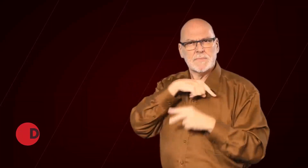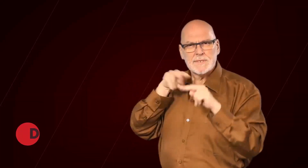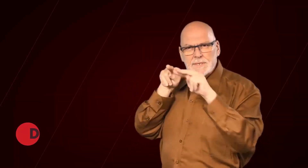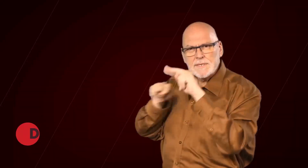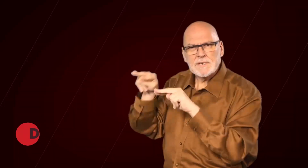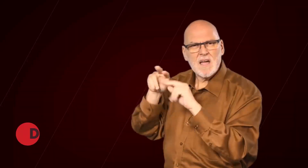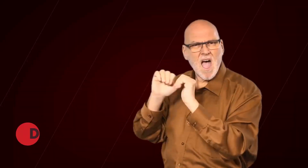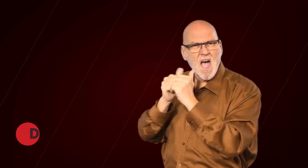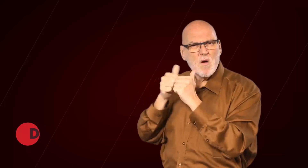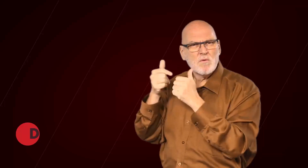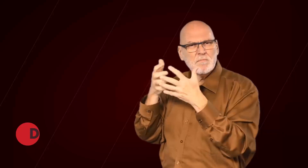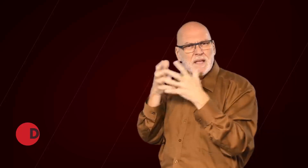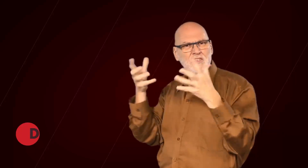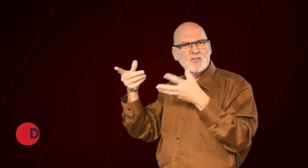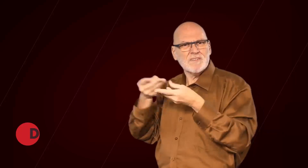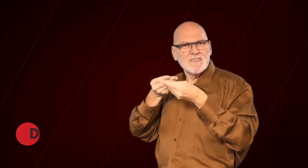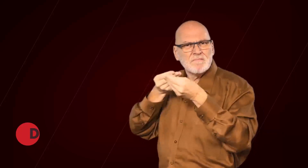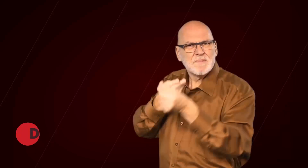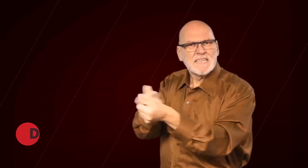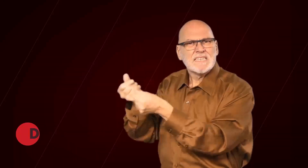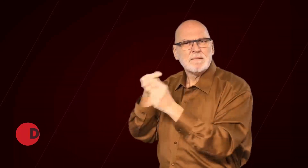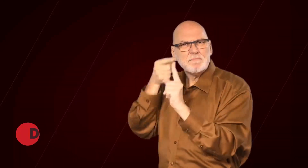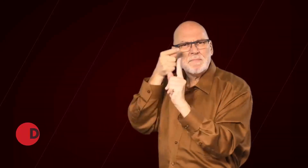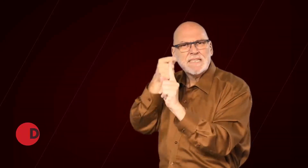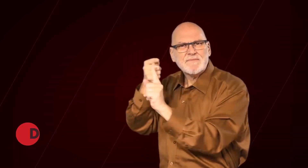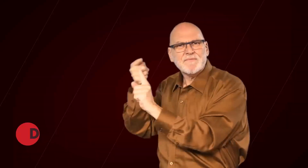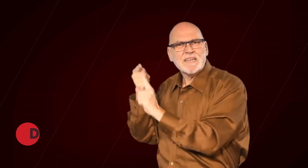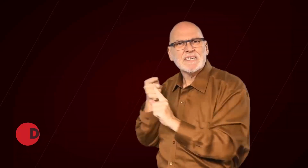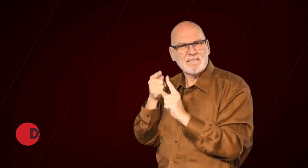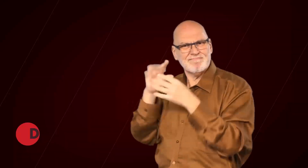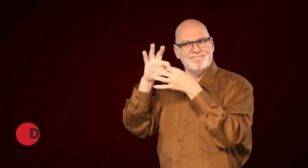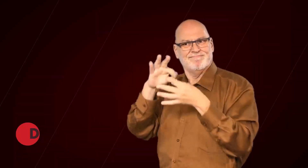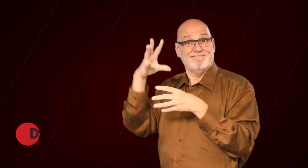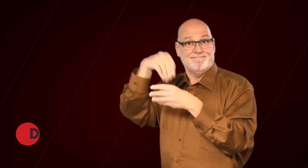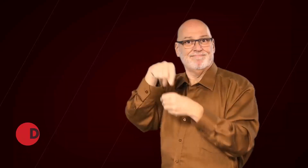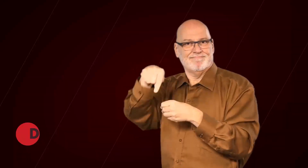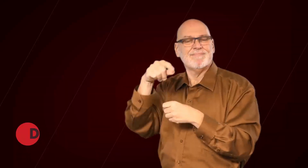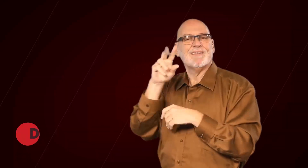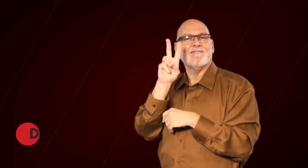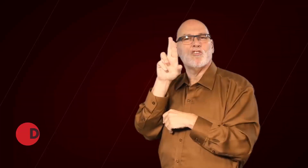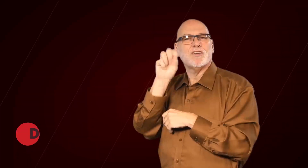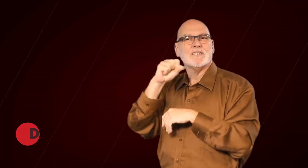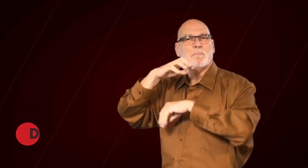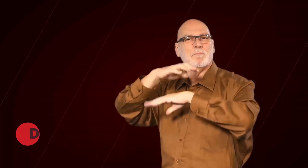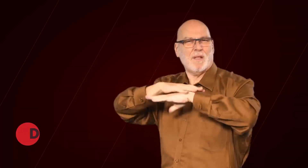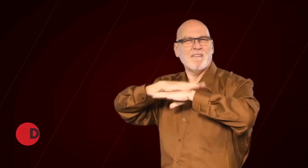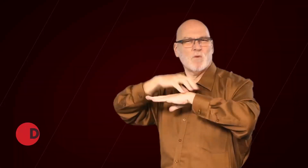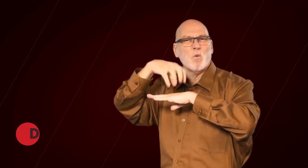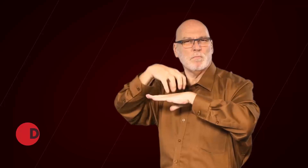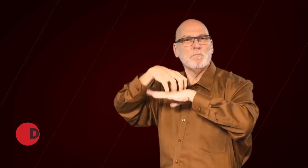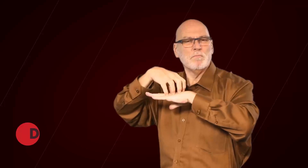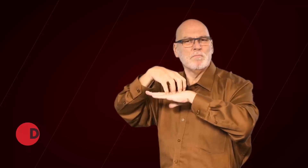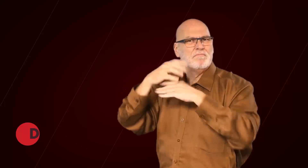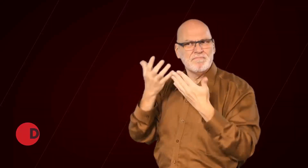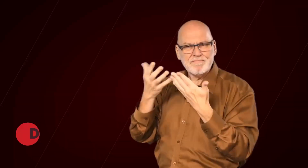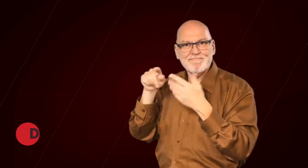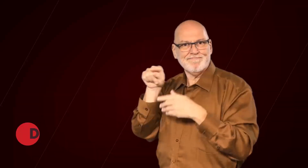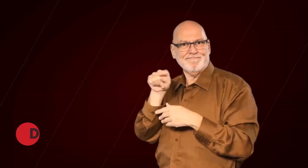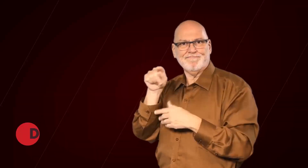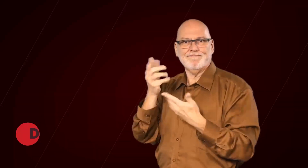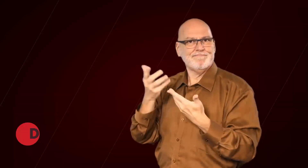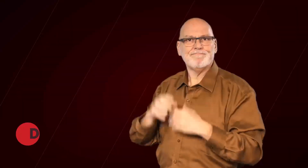consumers to see how much is being spent in specific areas such as the VRS platform.